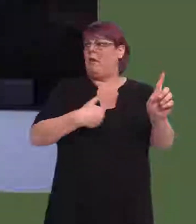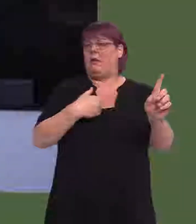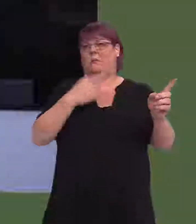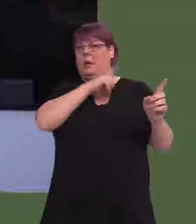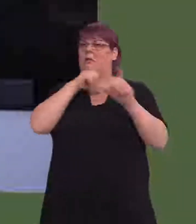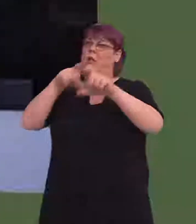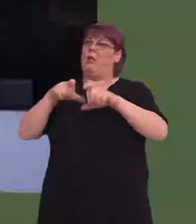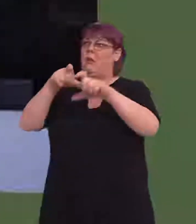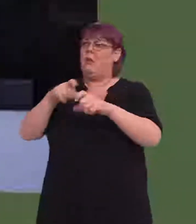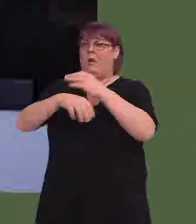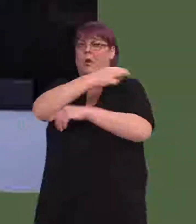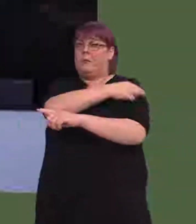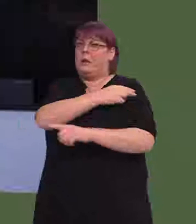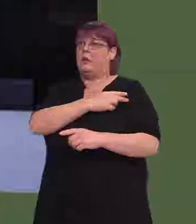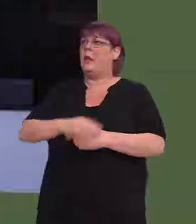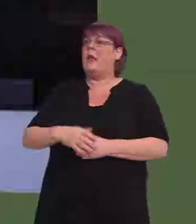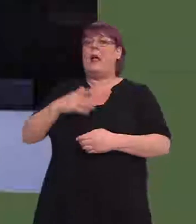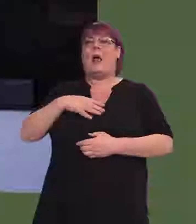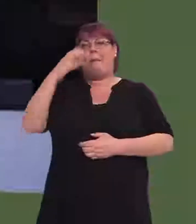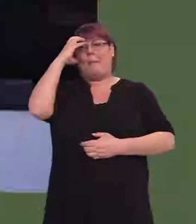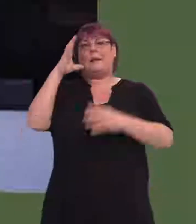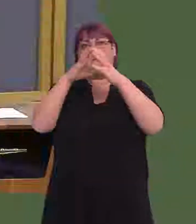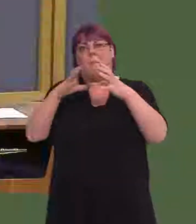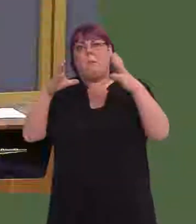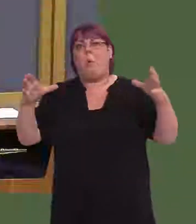and will you reverse those bed cuts not only in the district general hospitals, but also